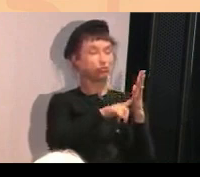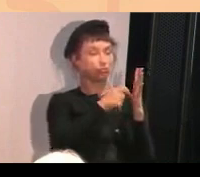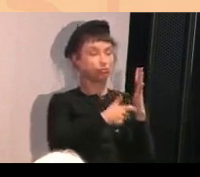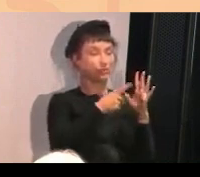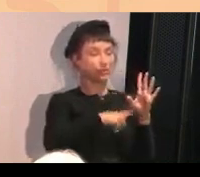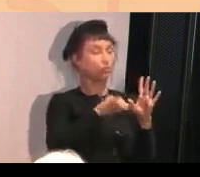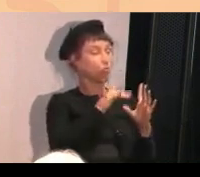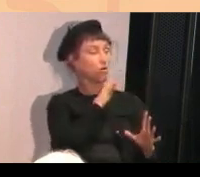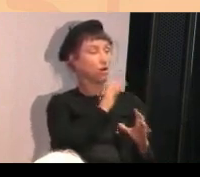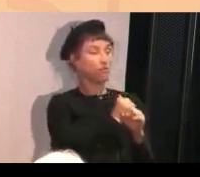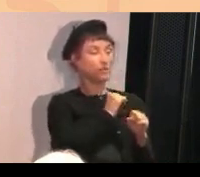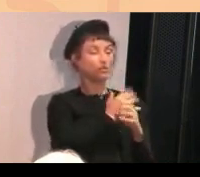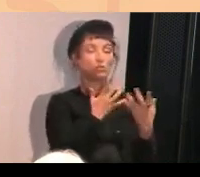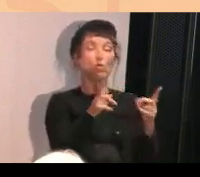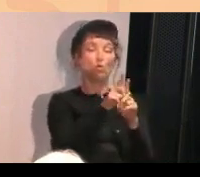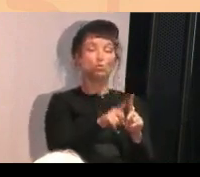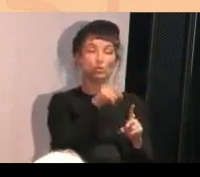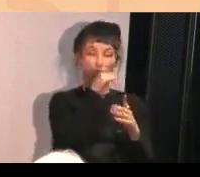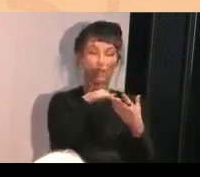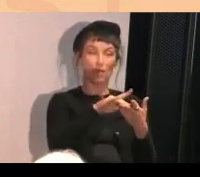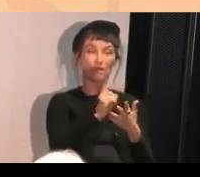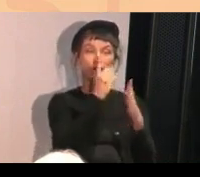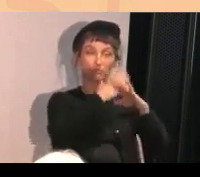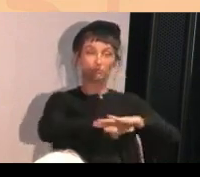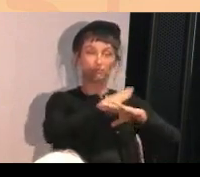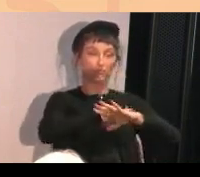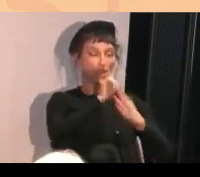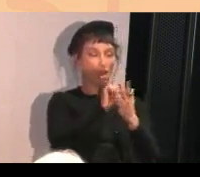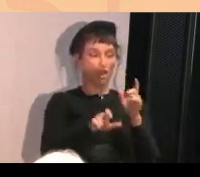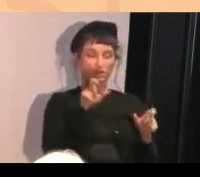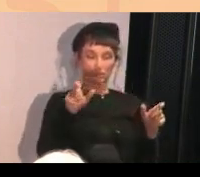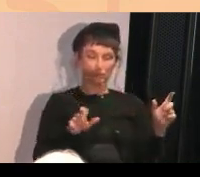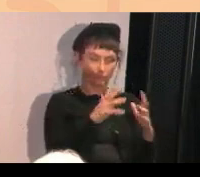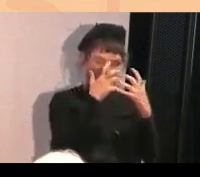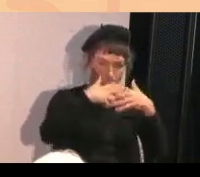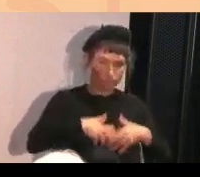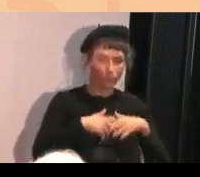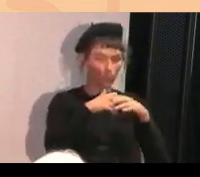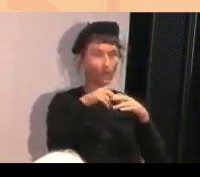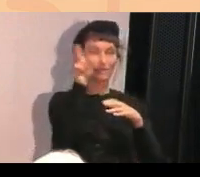First Nation artists to navigate existing networks and services and have their voices